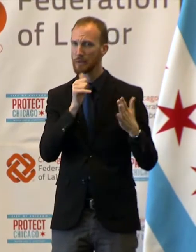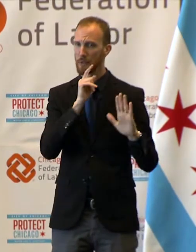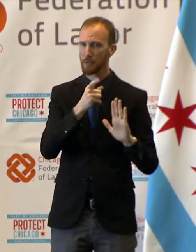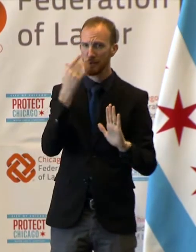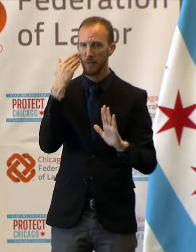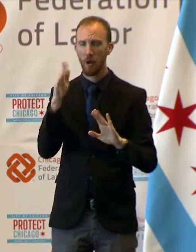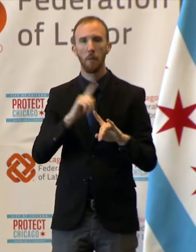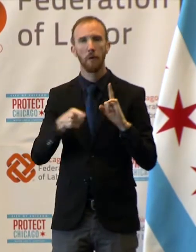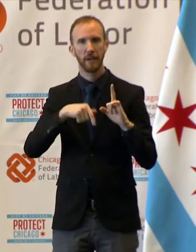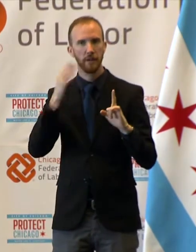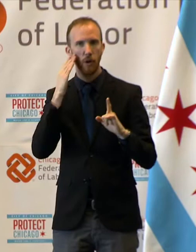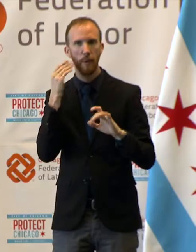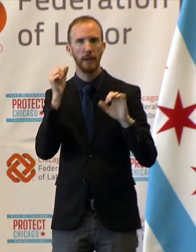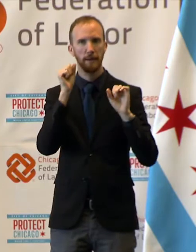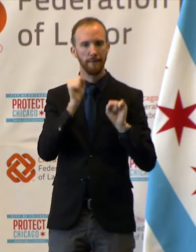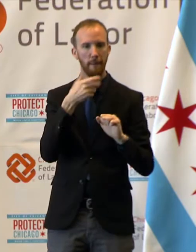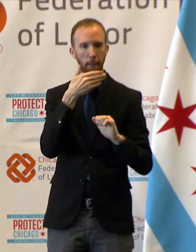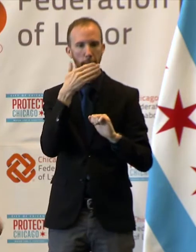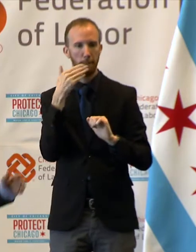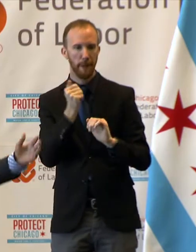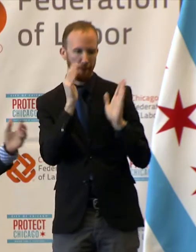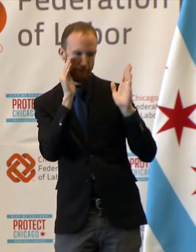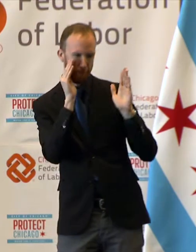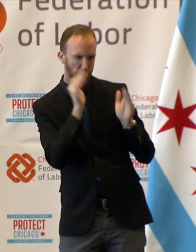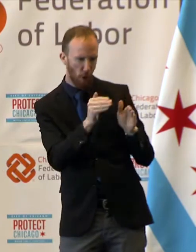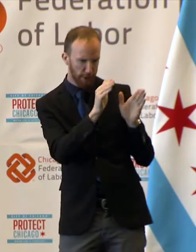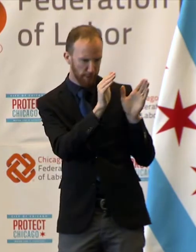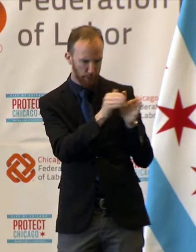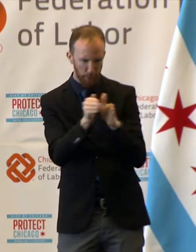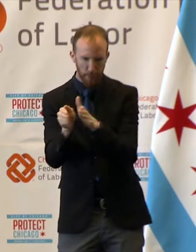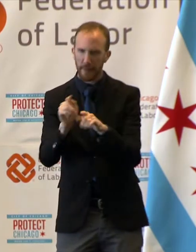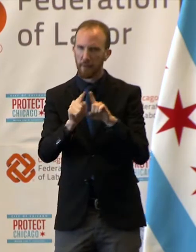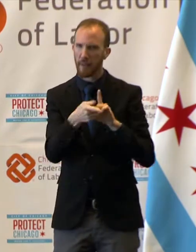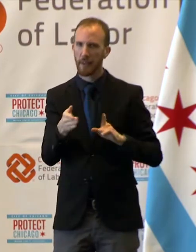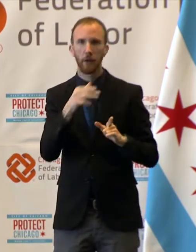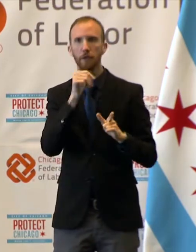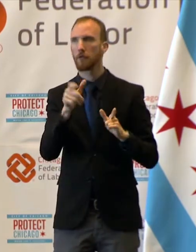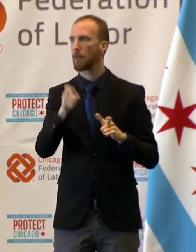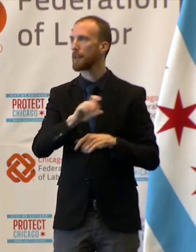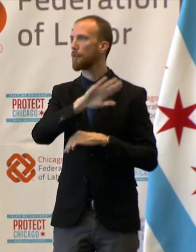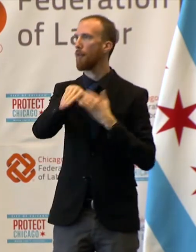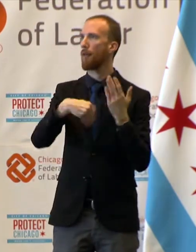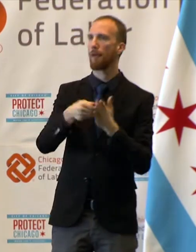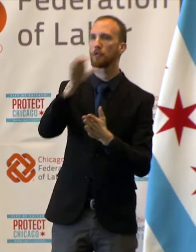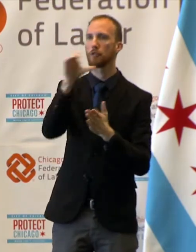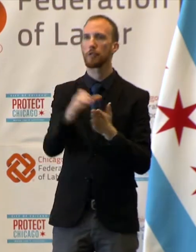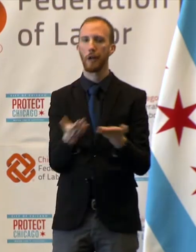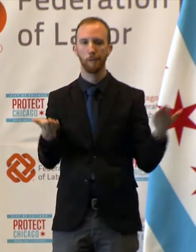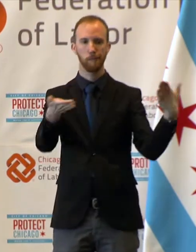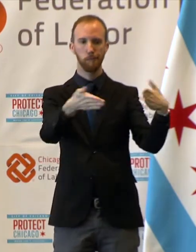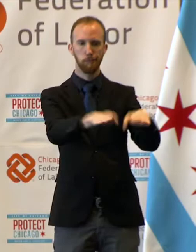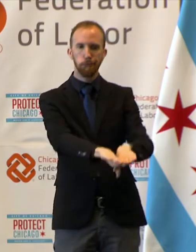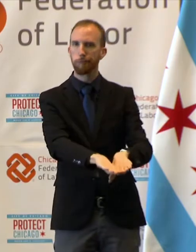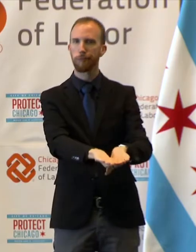BUT WE ALSO KNOW THAT WE CAN DO